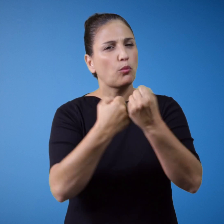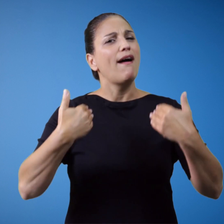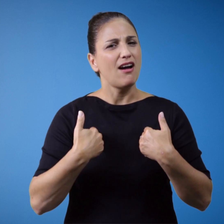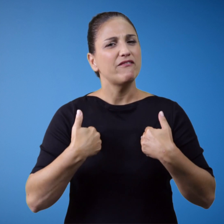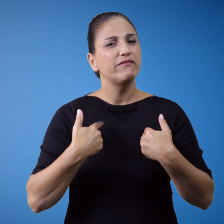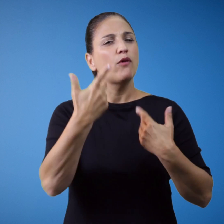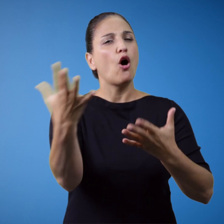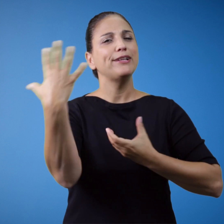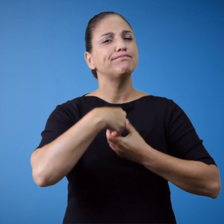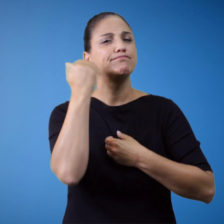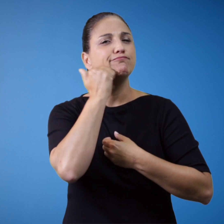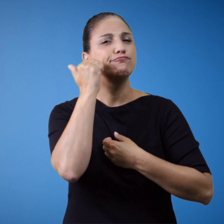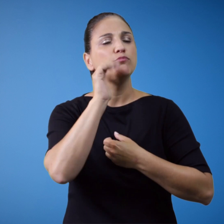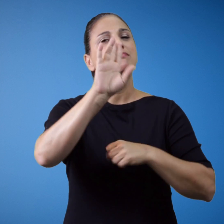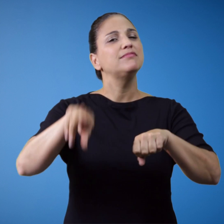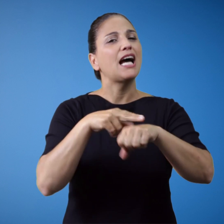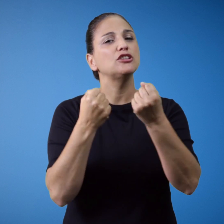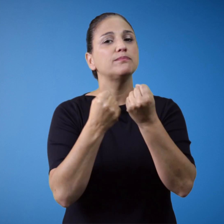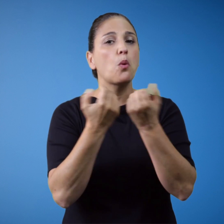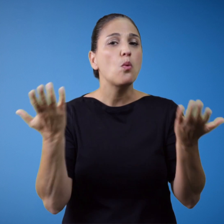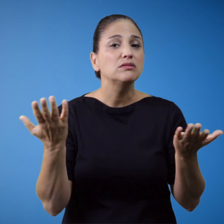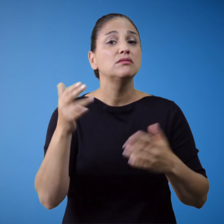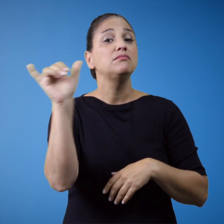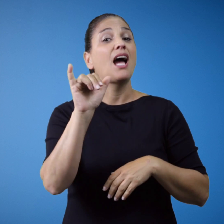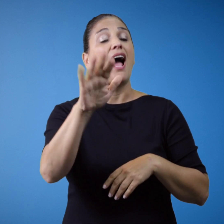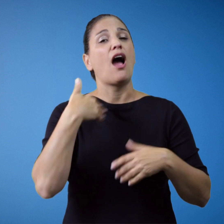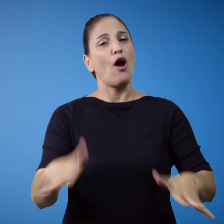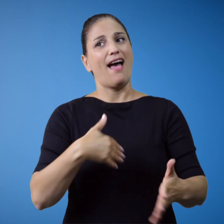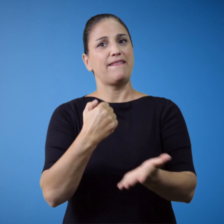There are other available supports out there that are a natural support system,